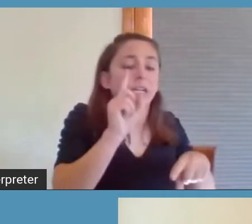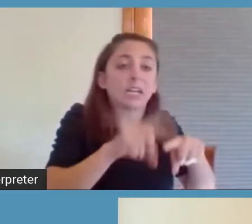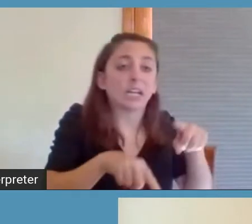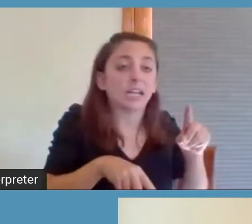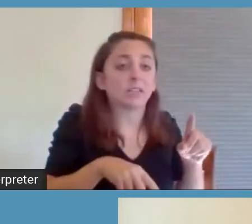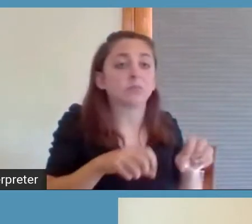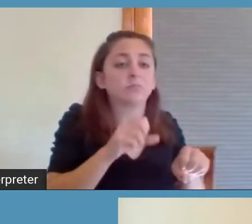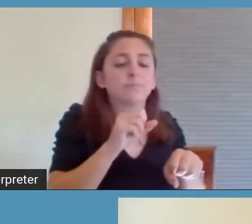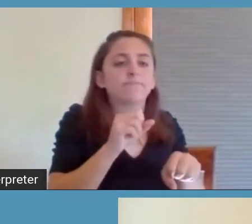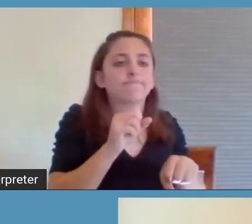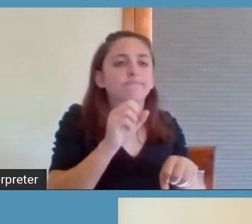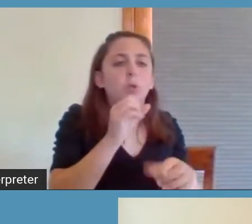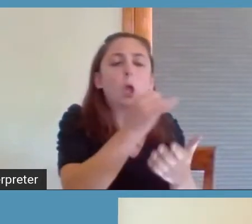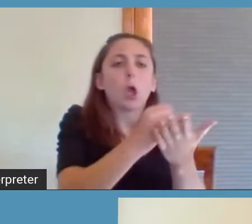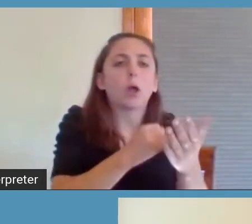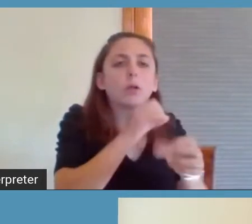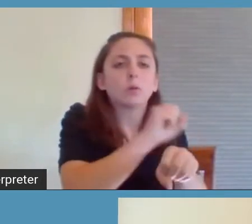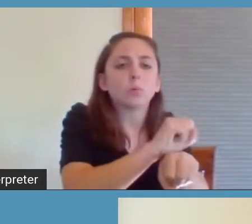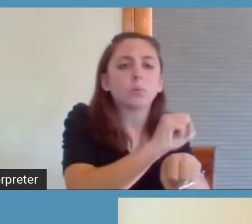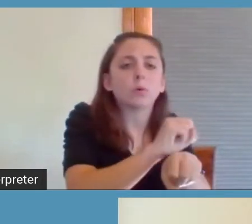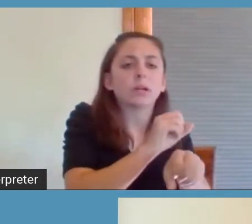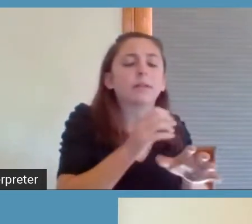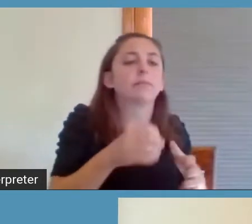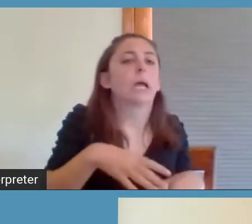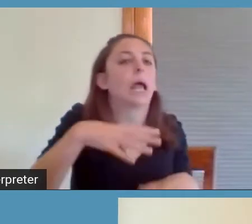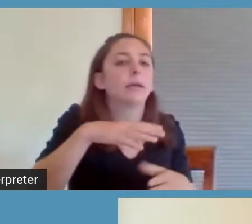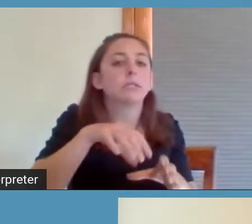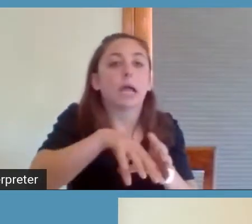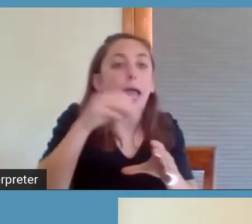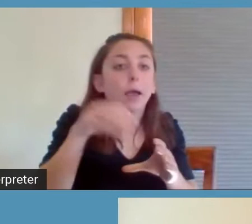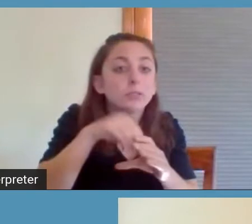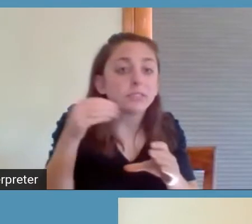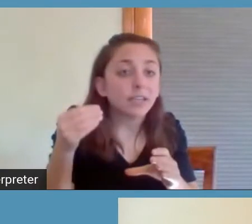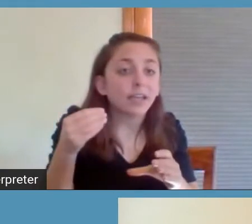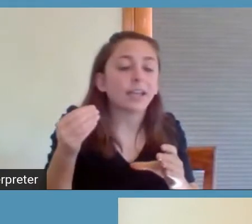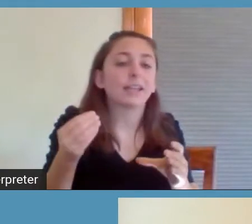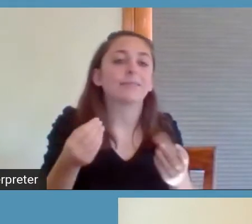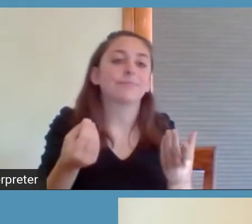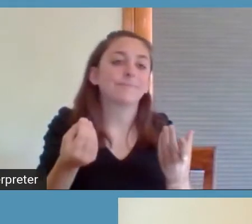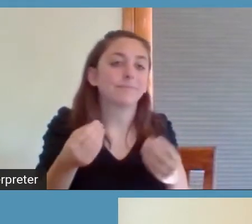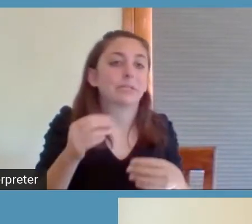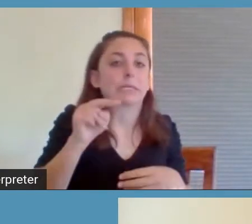it was being planned it was outdoors it was part of nature you know for you know and you couldn't